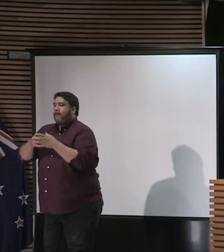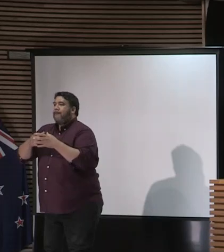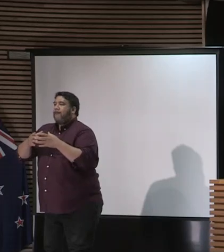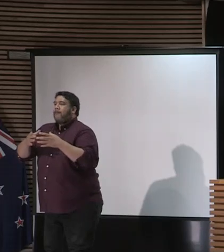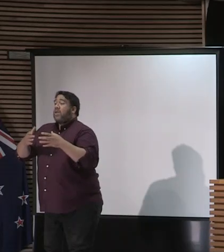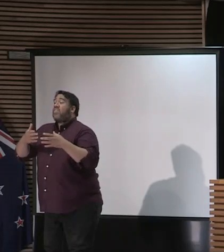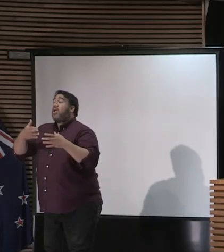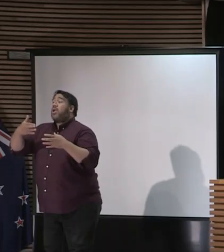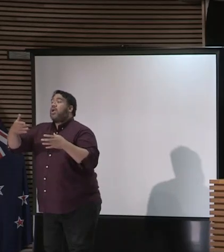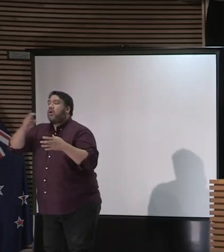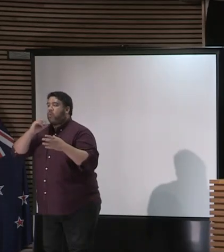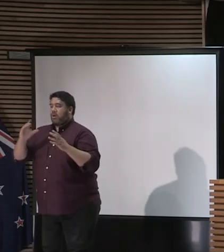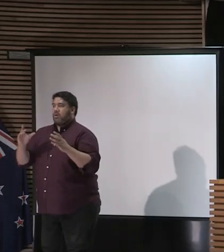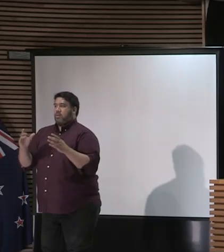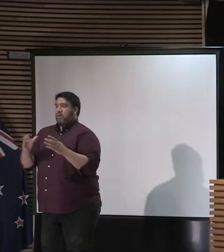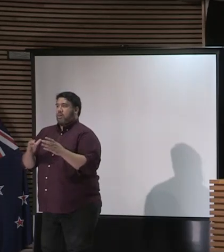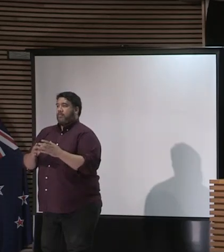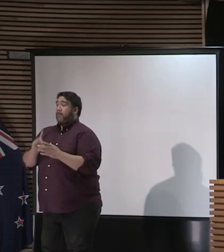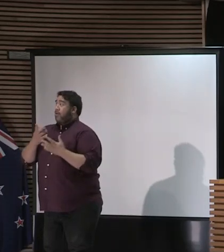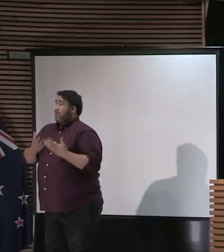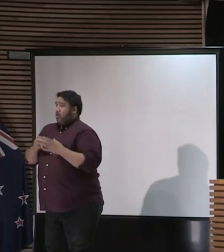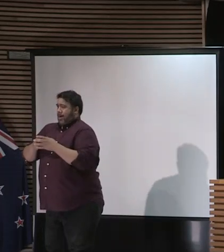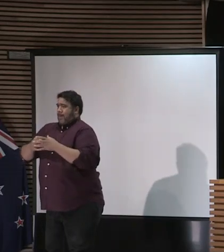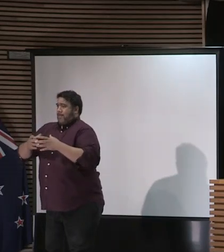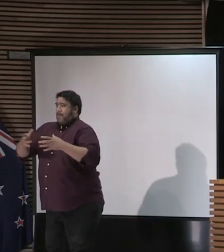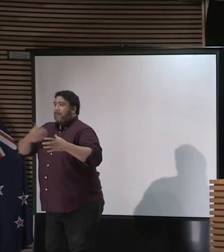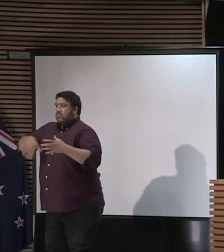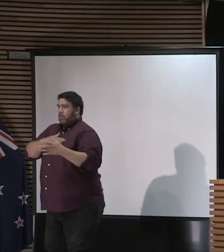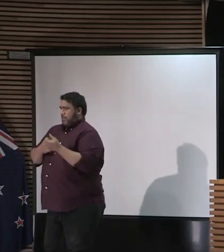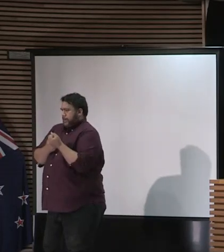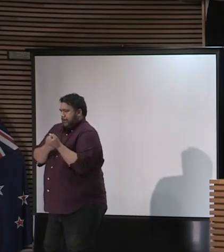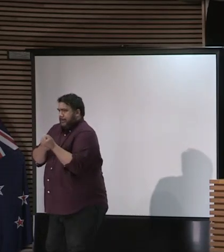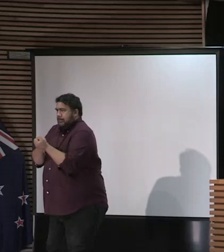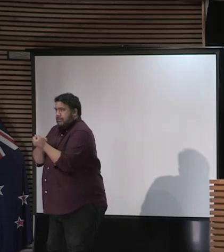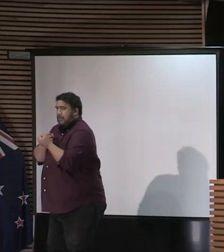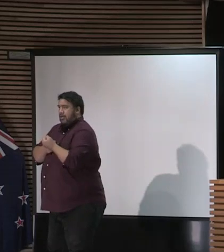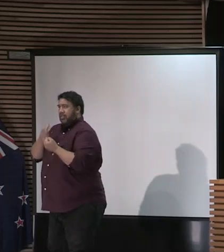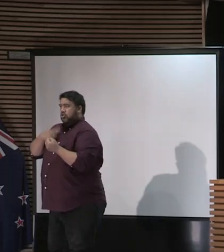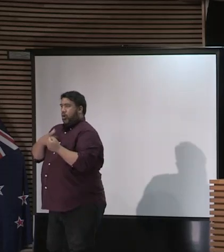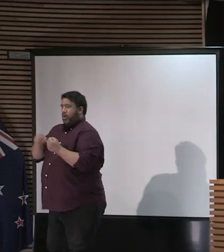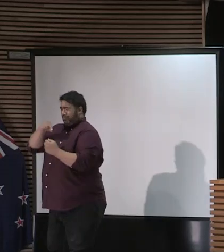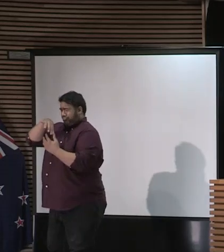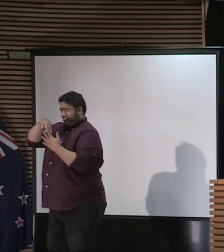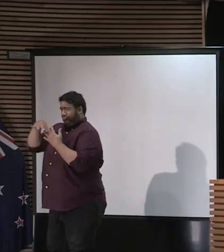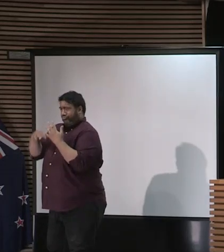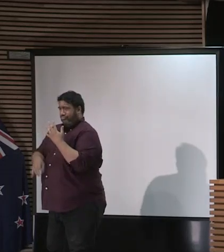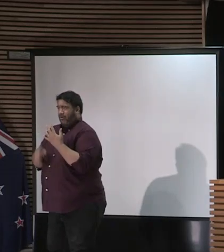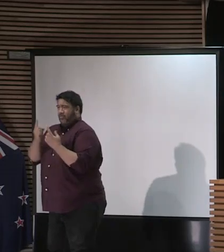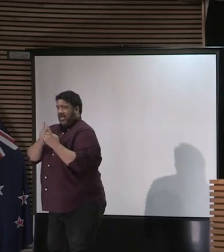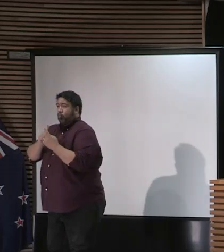COVID-19, employment will rise before it improvers. We need to continue to act quickly, to